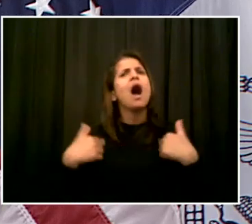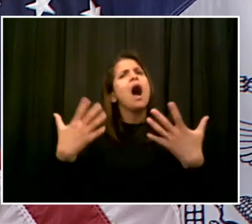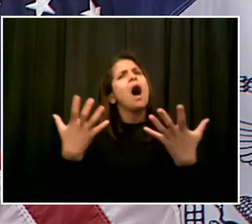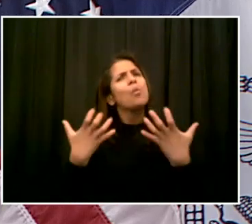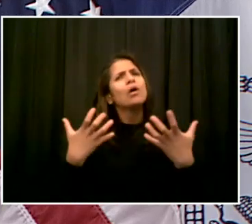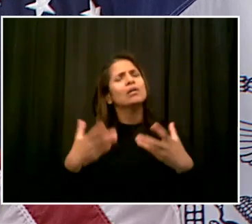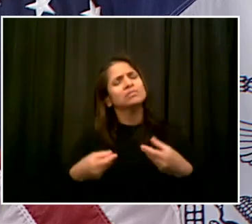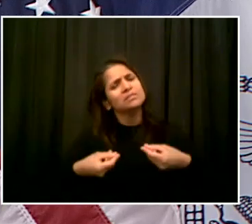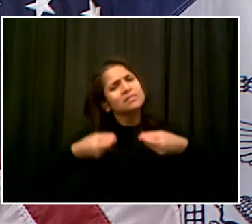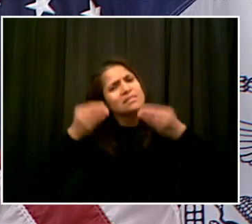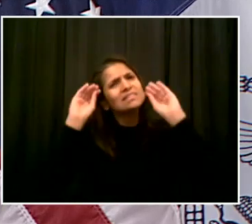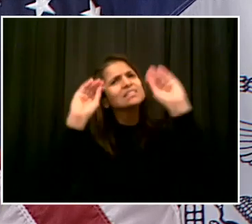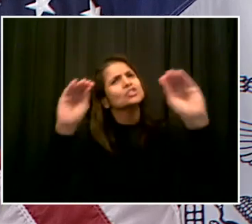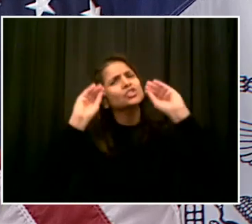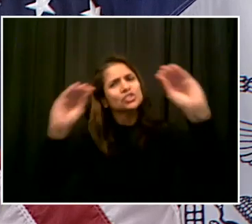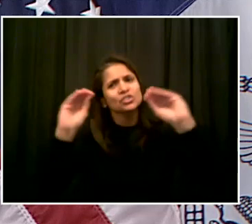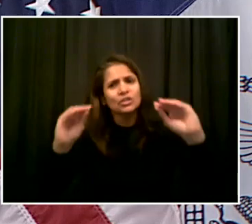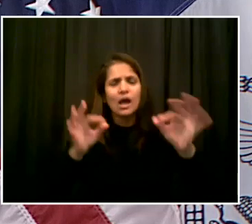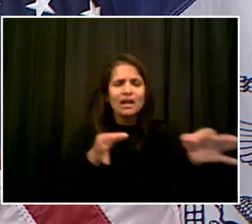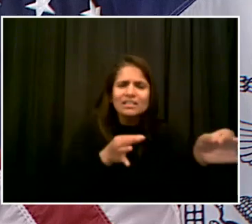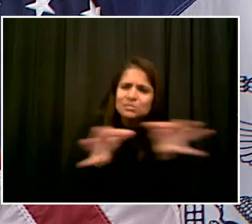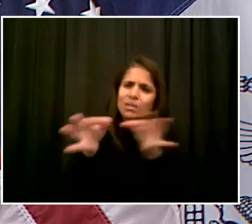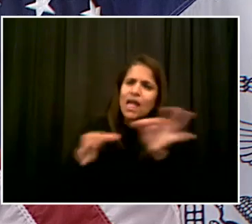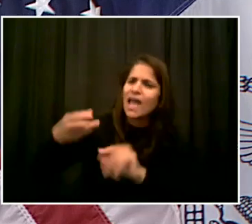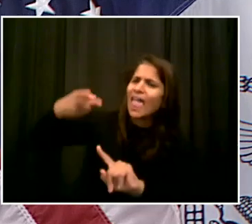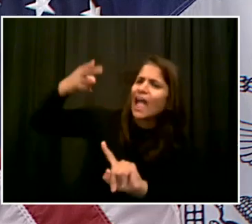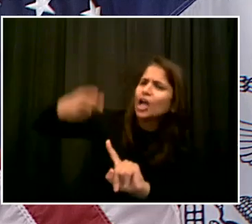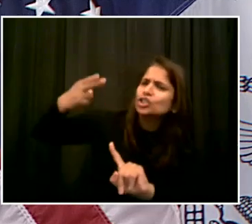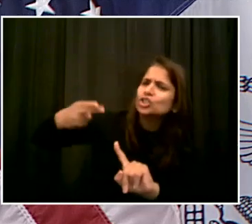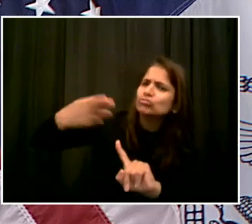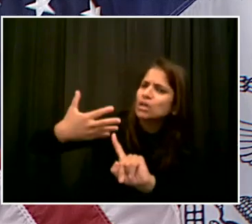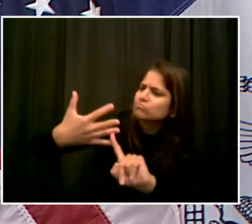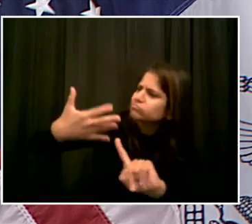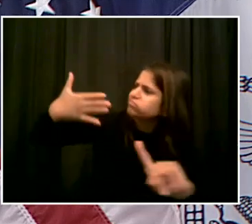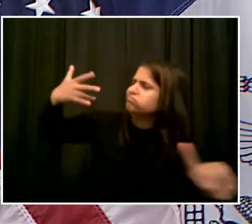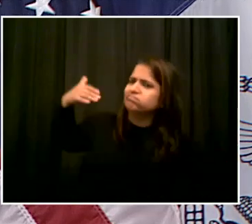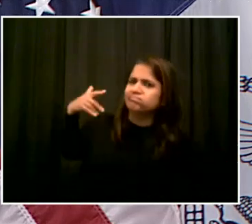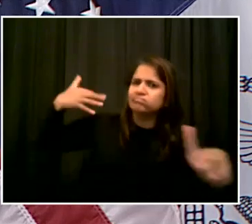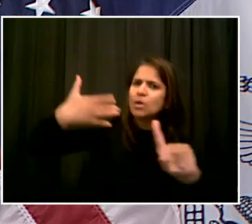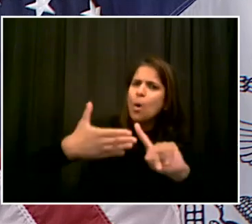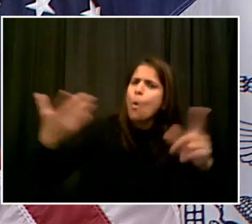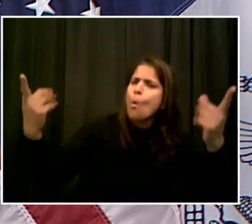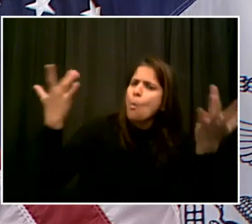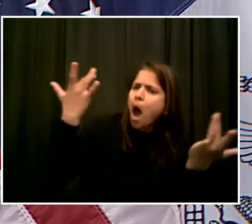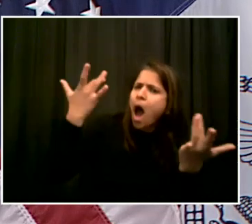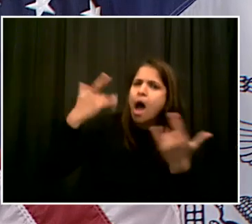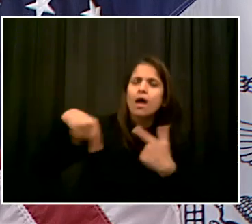NO GOOD WILL BECOME OF IT. WE HAVE SEEN THIS FOR DECADES